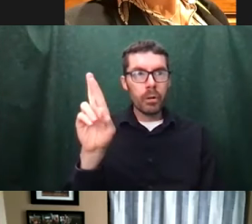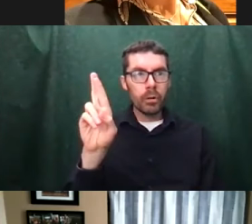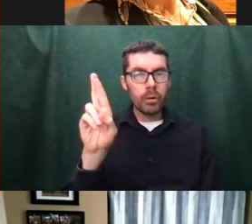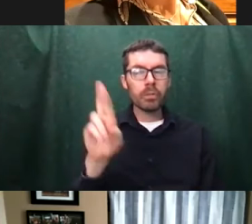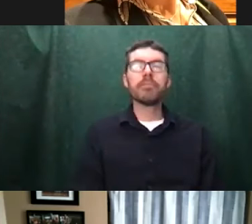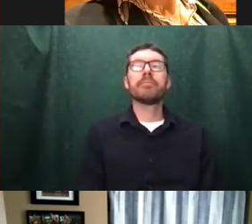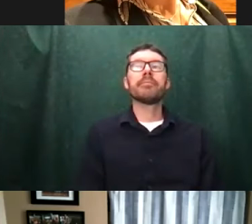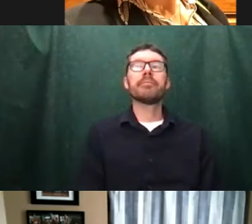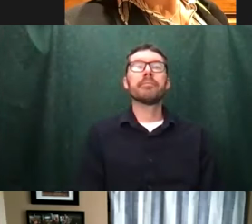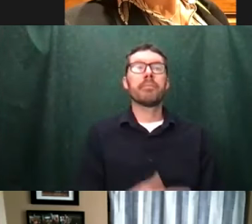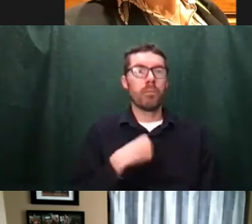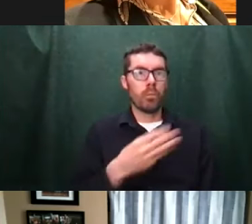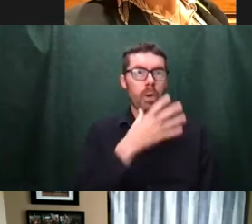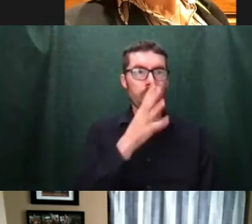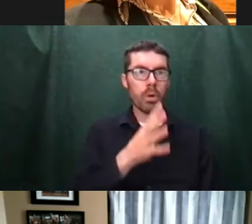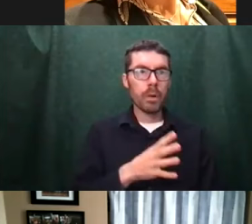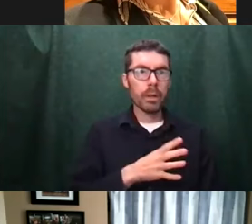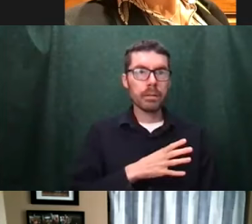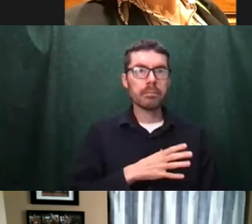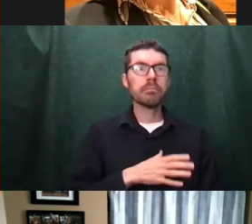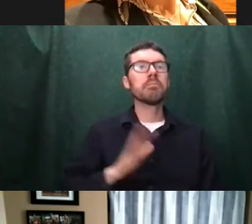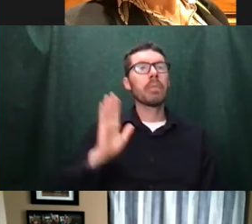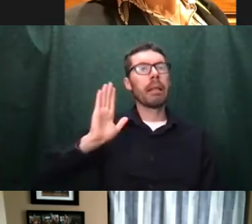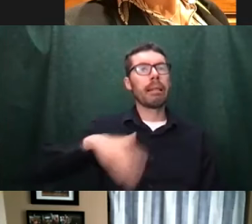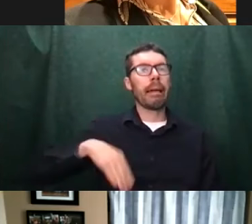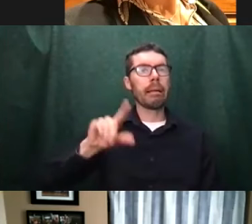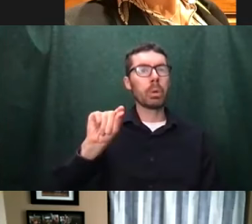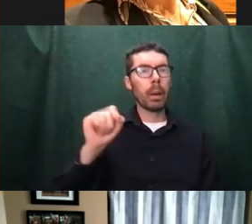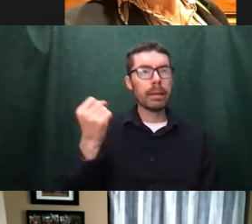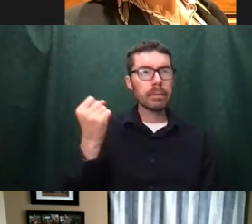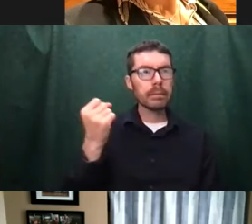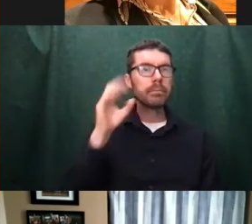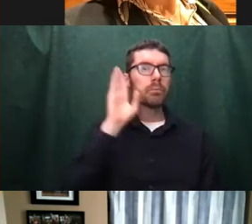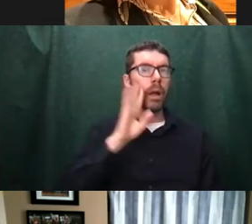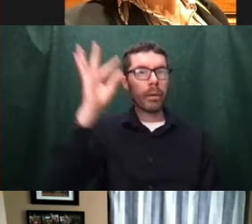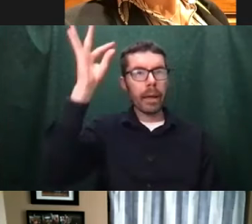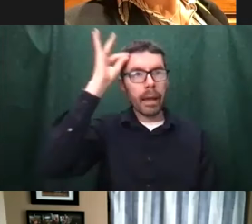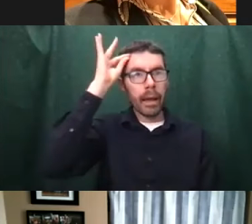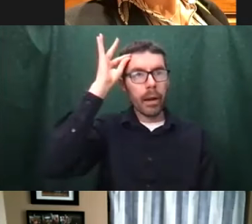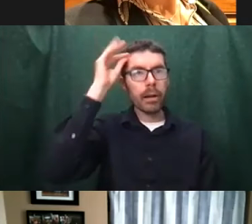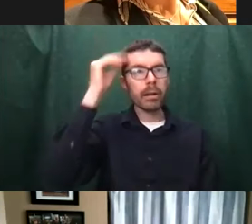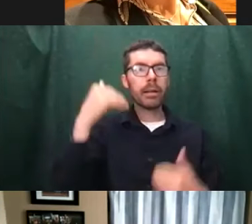white woman in my late 20s with brown hair. Um, I've got blunt bangs and sort of a shaggy